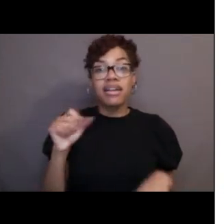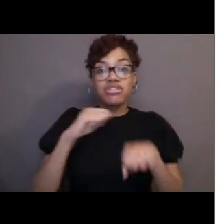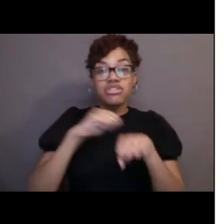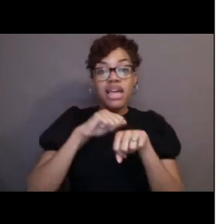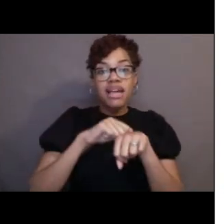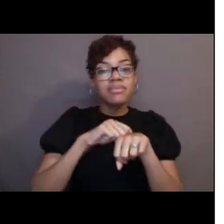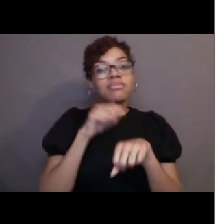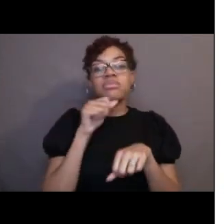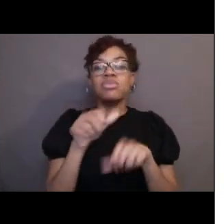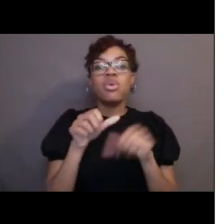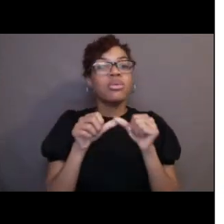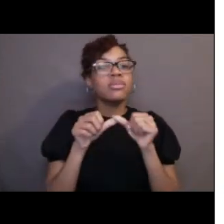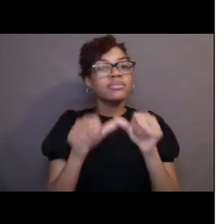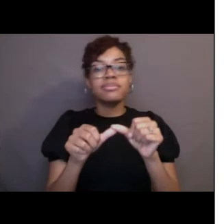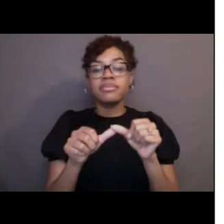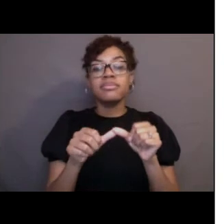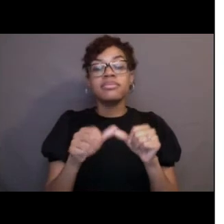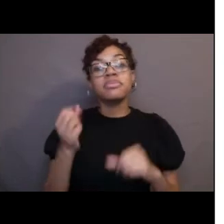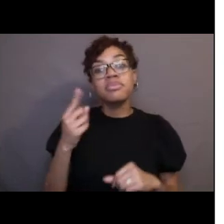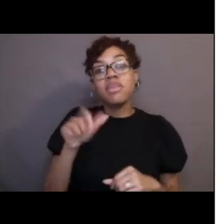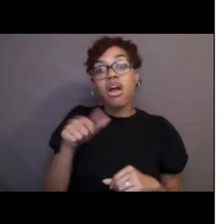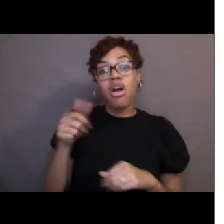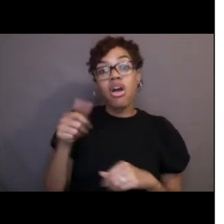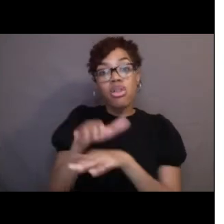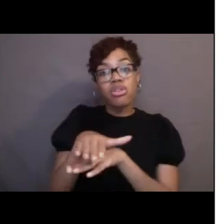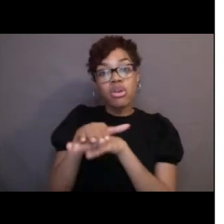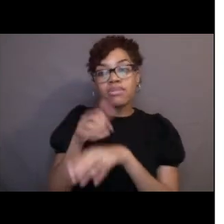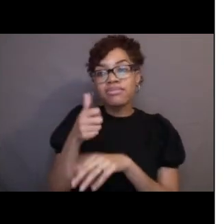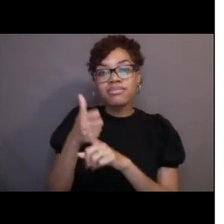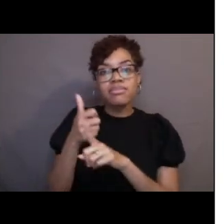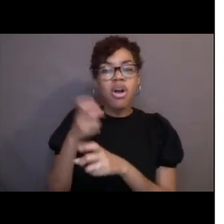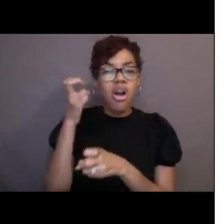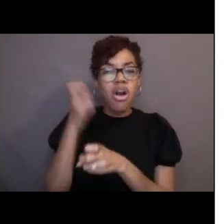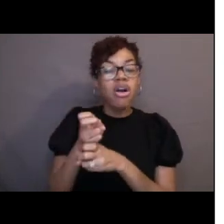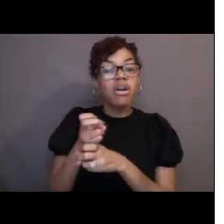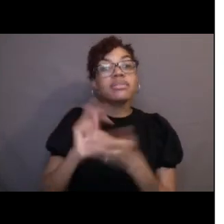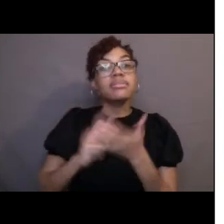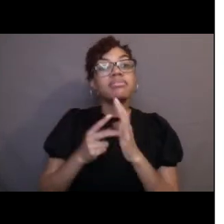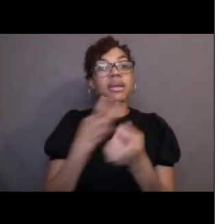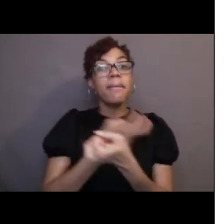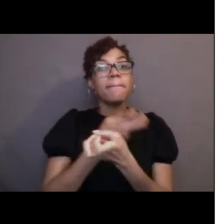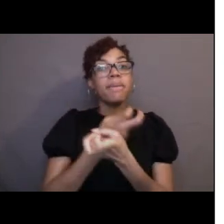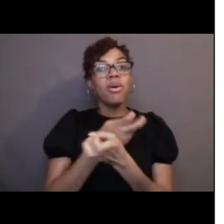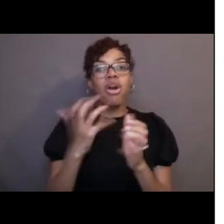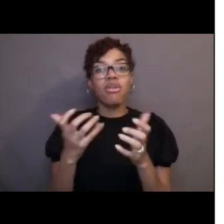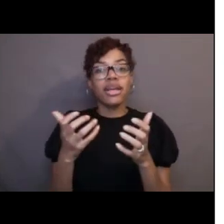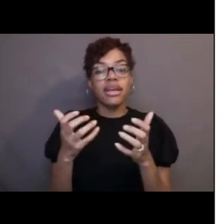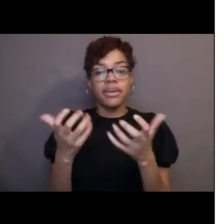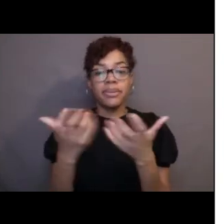These other turtles are called hard-shell turtles, in which their bones are fused and then they have a hard shell on top.